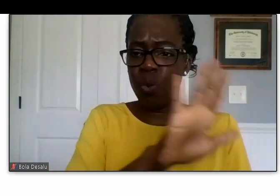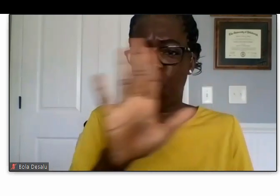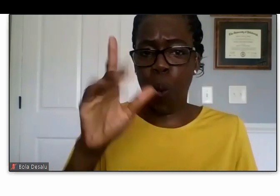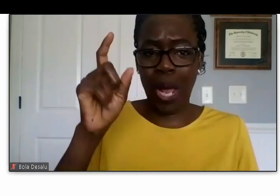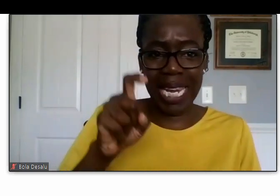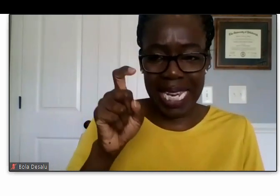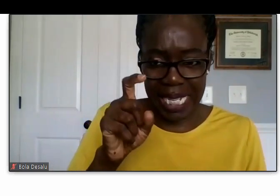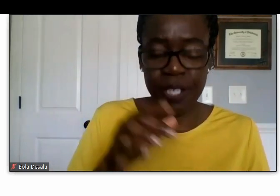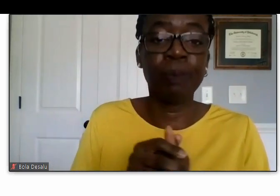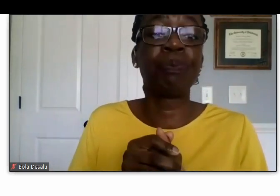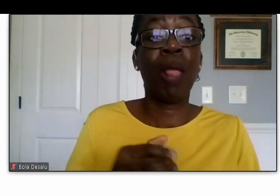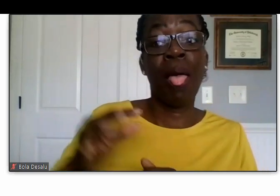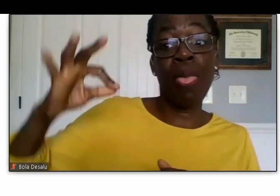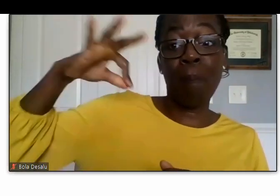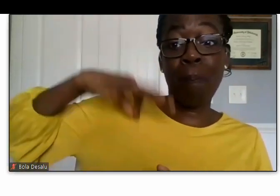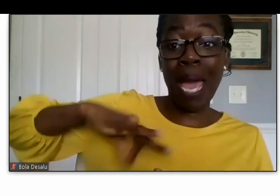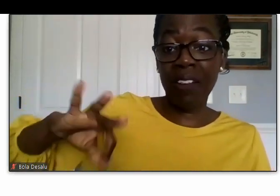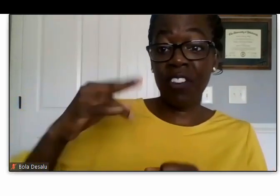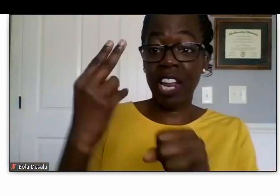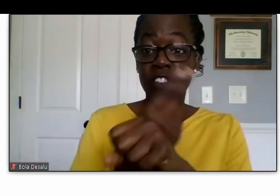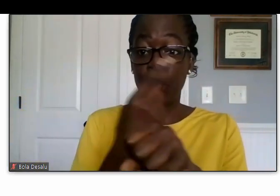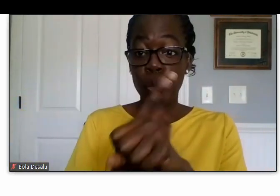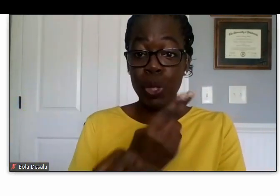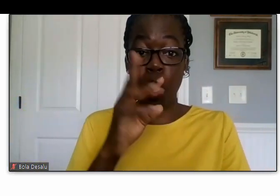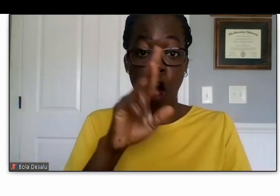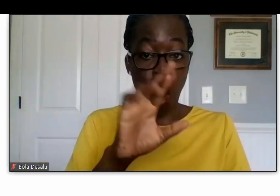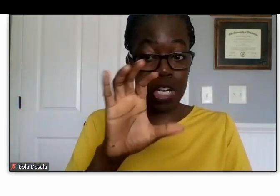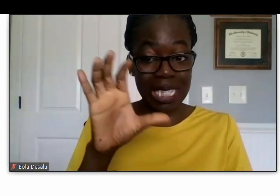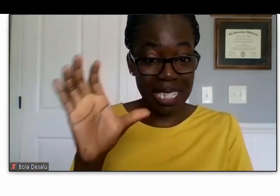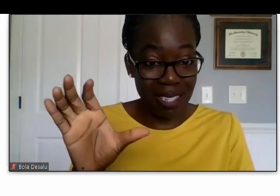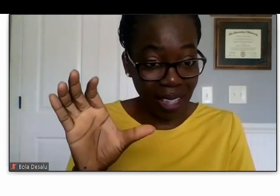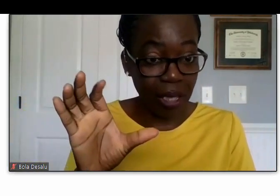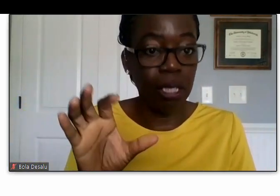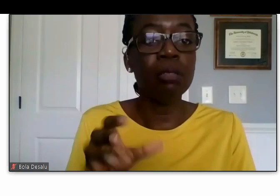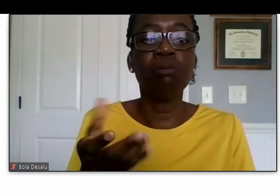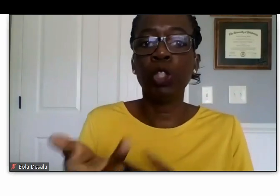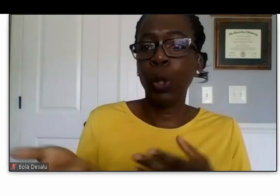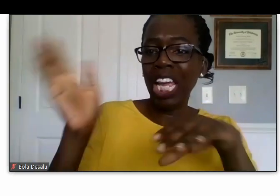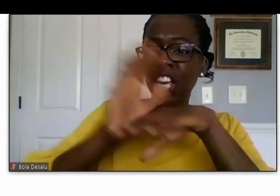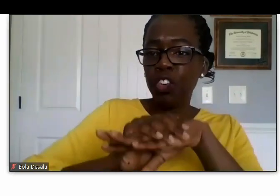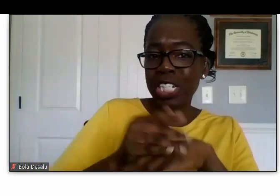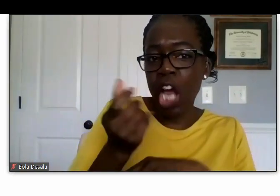however you like to do it, whatever fits your needs. Now, the benefits of using the RCC -